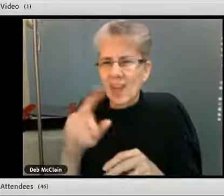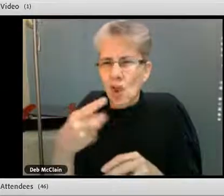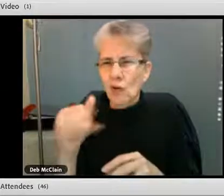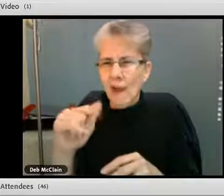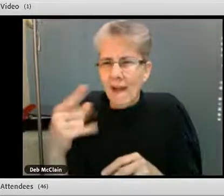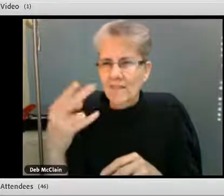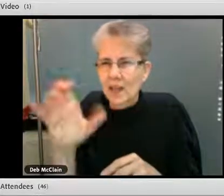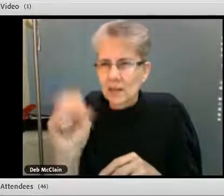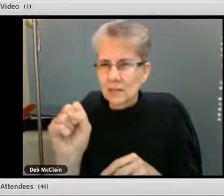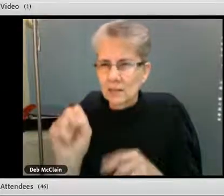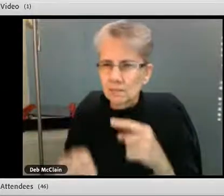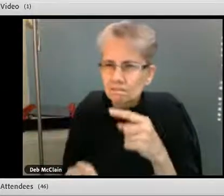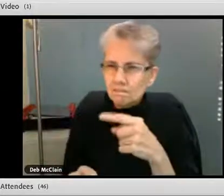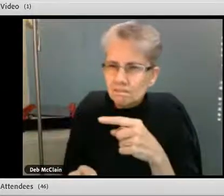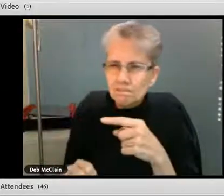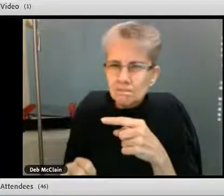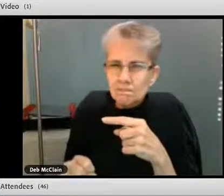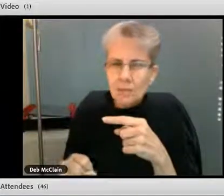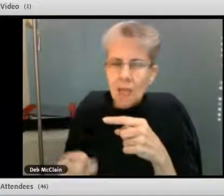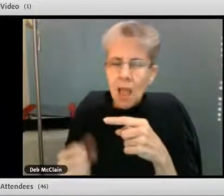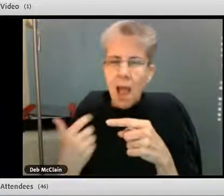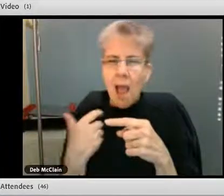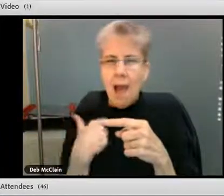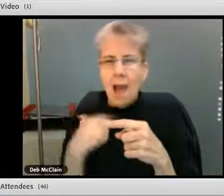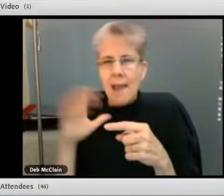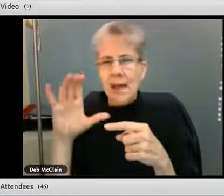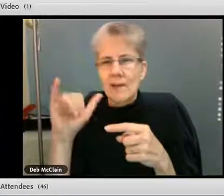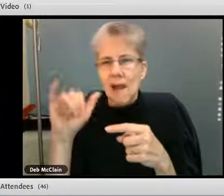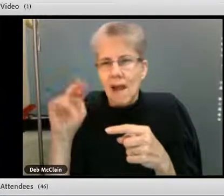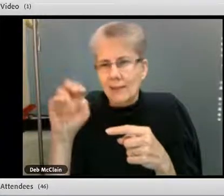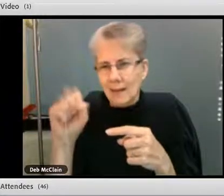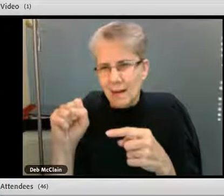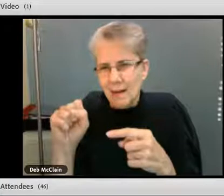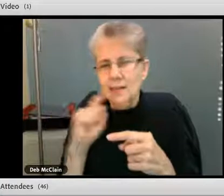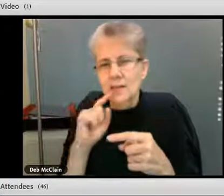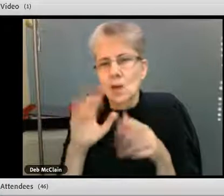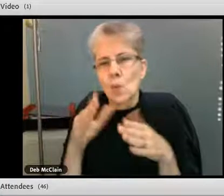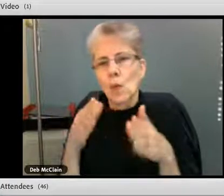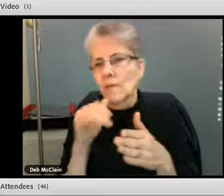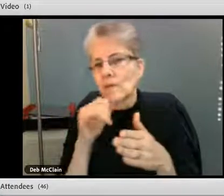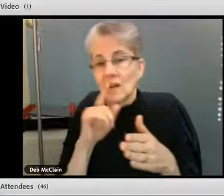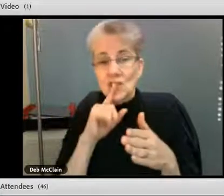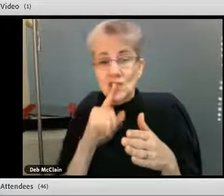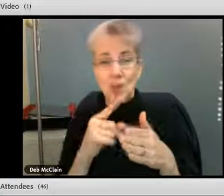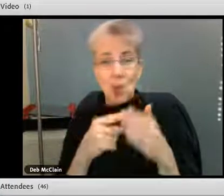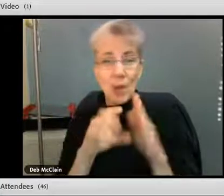I find icons are just a great way, if you're not really sure what image, and sometimes there's just not a good photo.